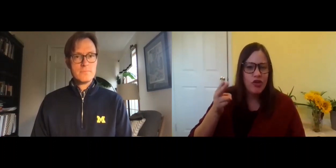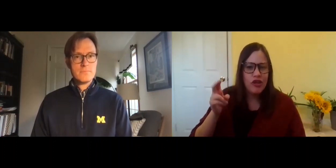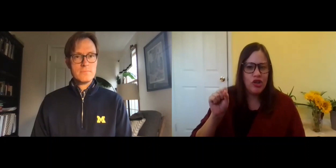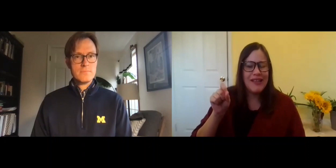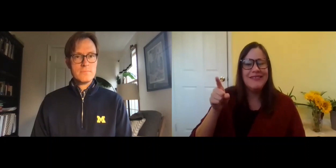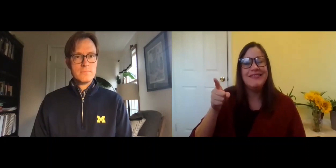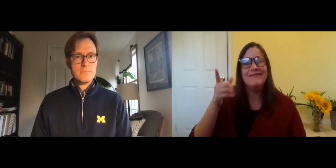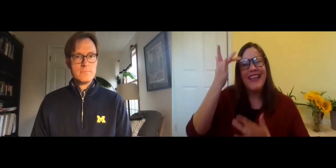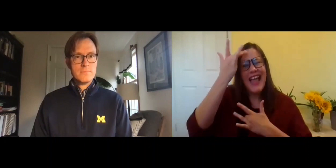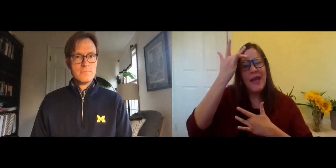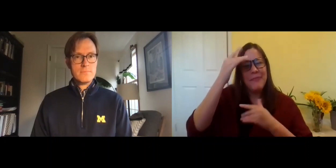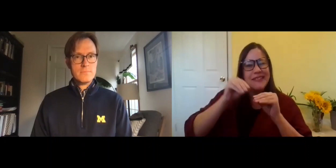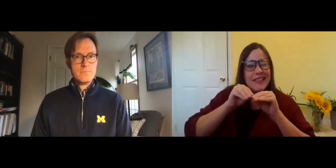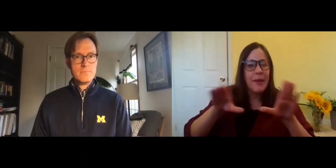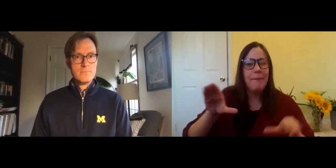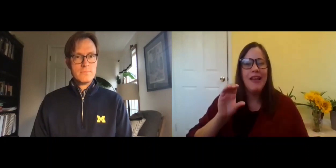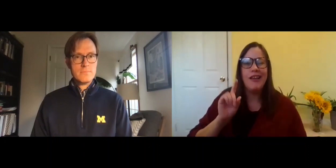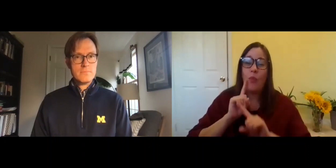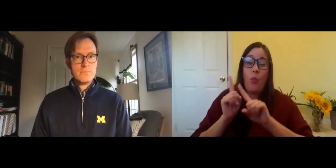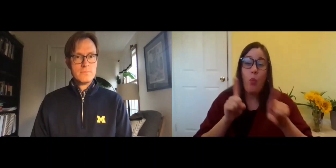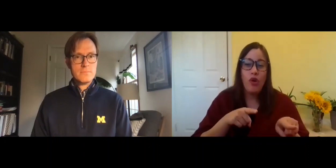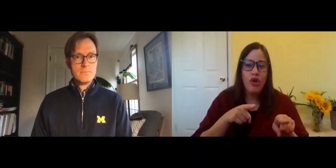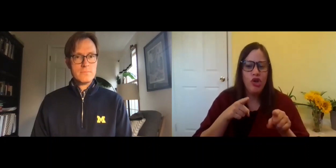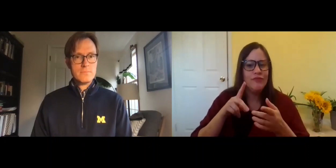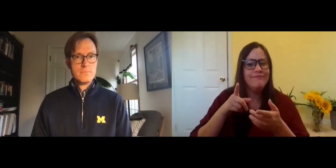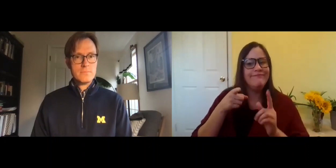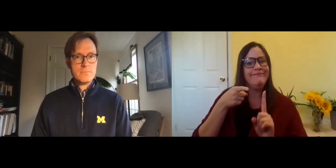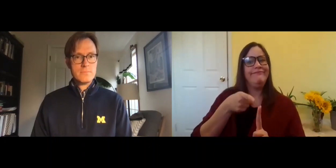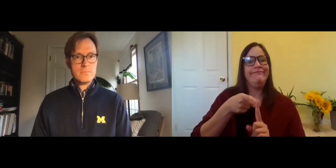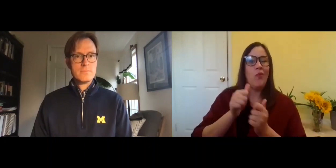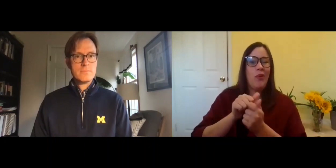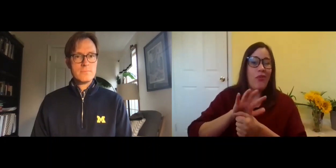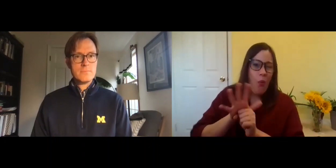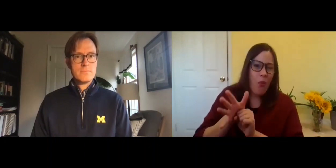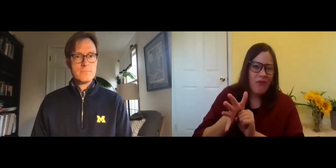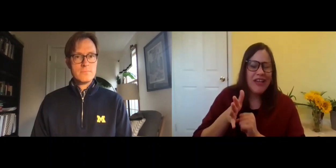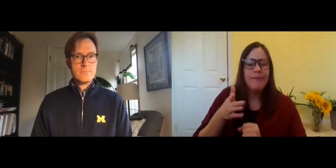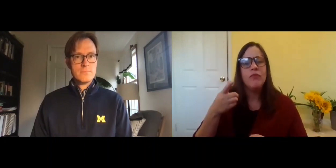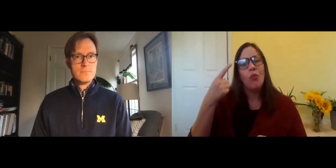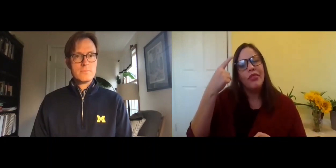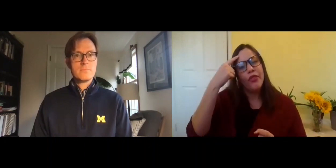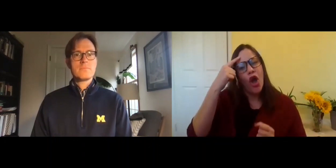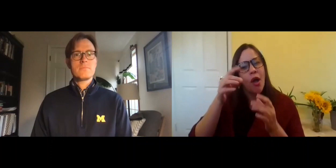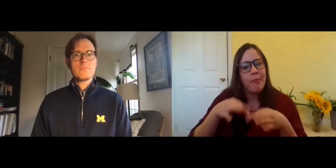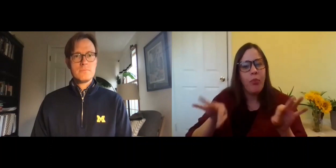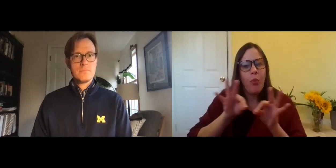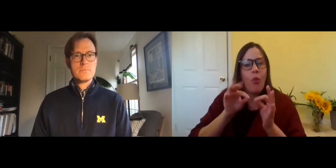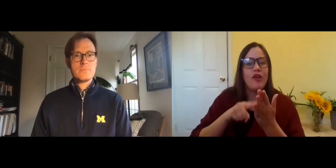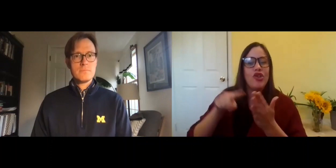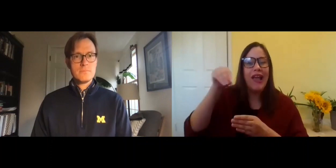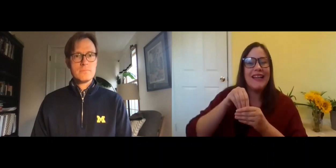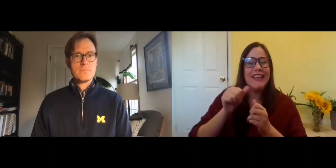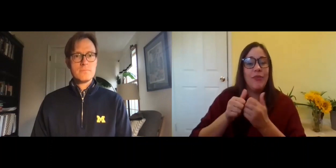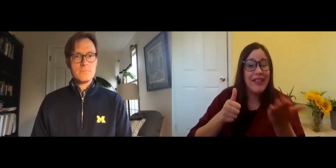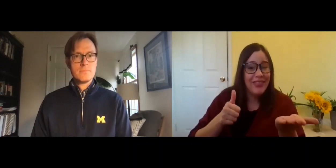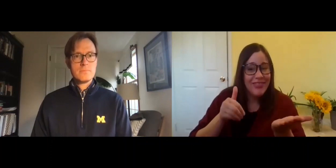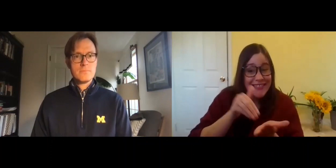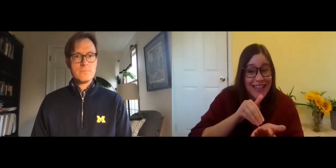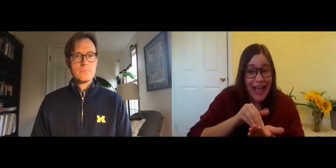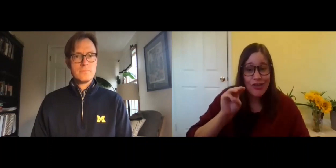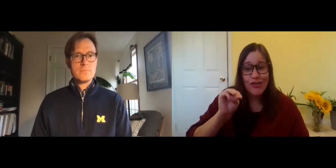(MDHHS) issued an epidemic order related to the COVID-19 pandemic.